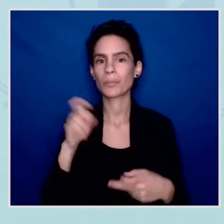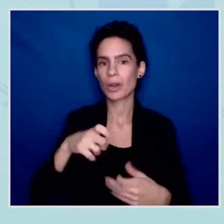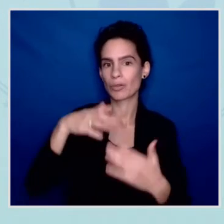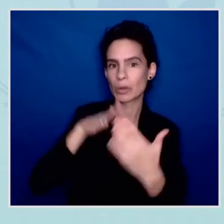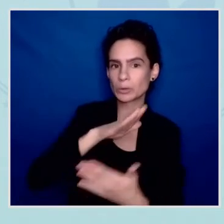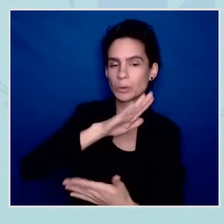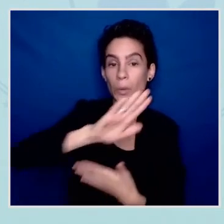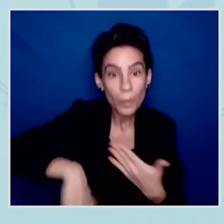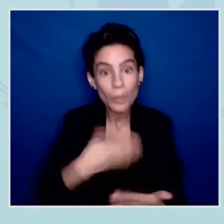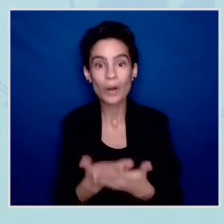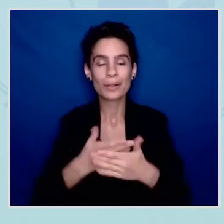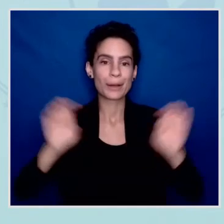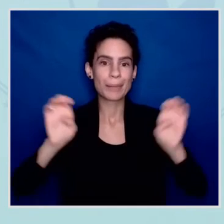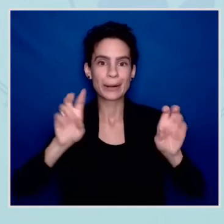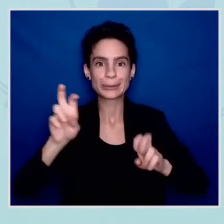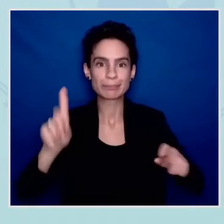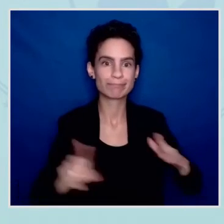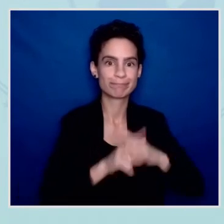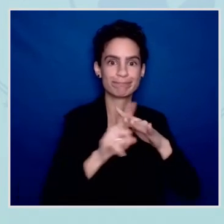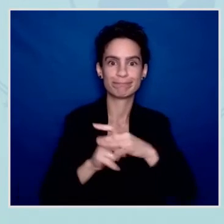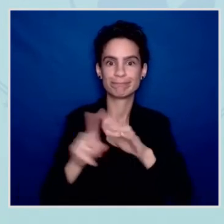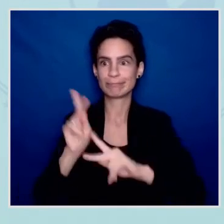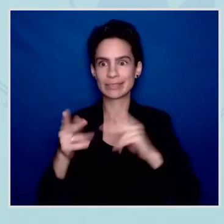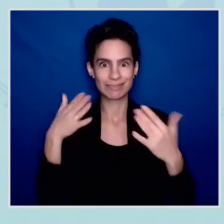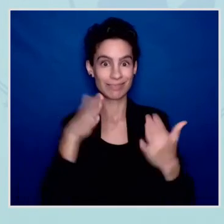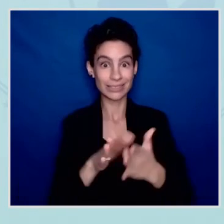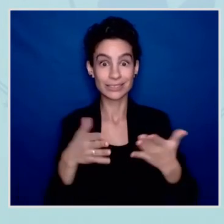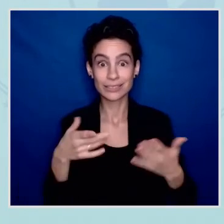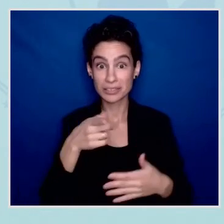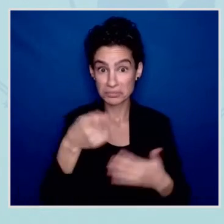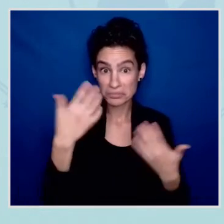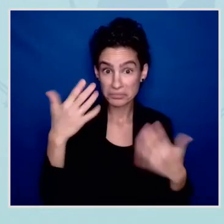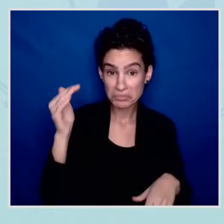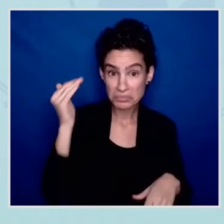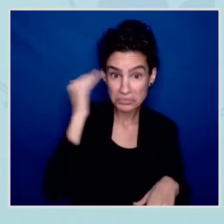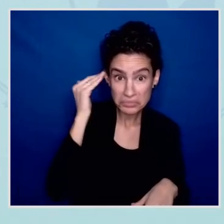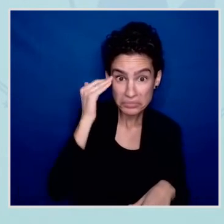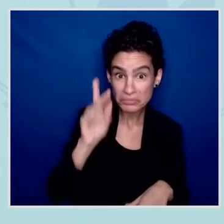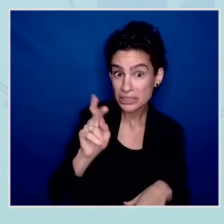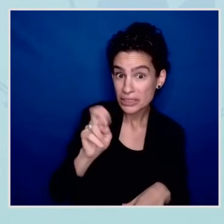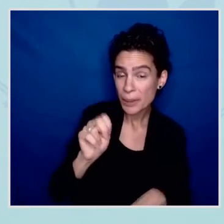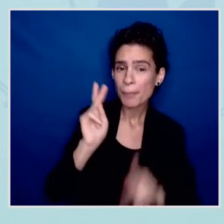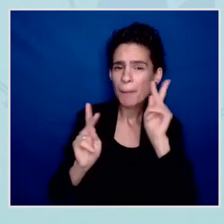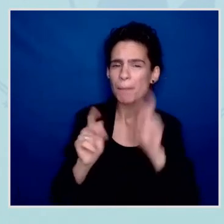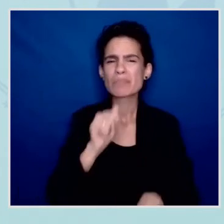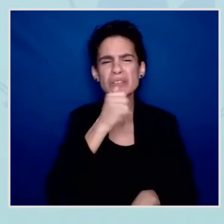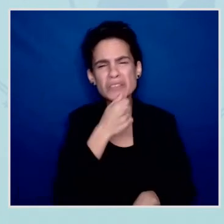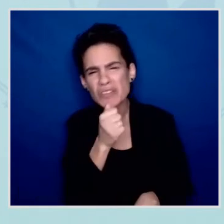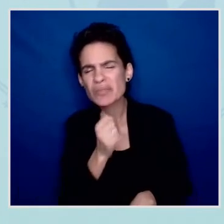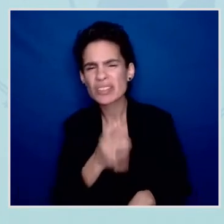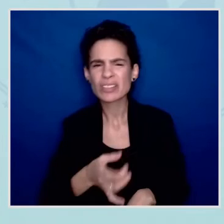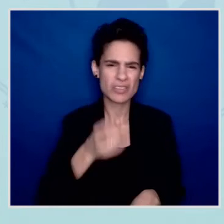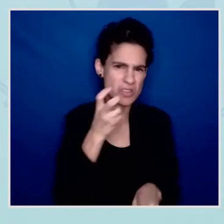I WILL BE HERE NEXT THURSDAY, LAYING OUT IN DETAIL, HOW THAT PACKAGE IS GOING TO GO. THE BASIC STORY IS SIMPLE, IF WE DON'T ACT NOW, THINGS WILL